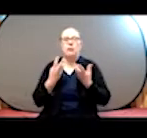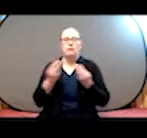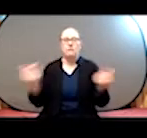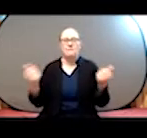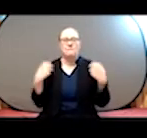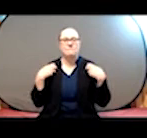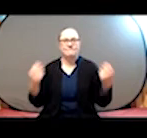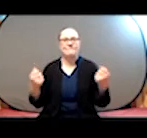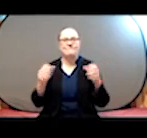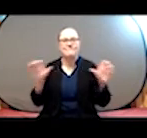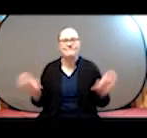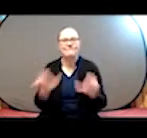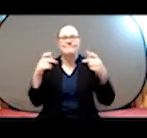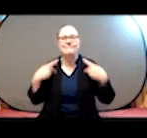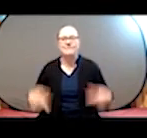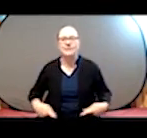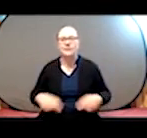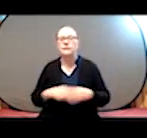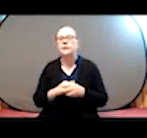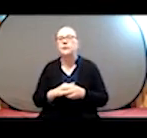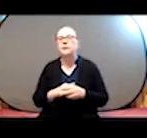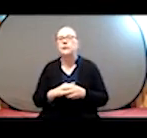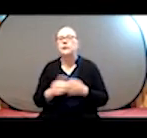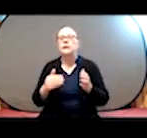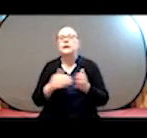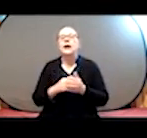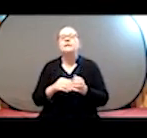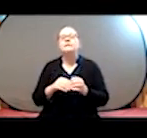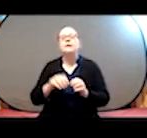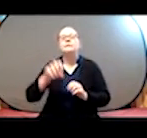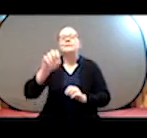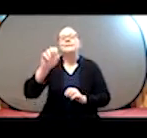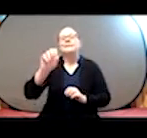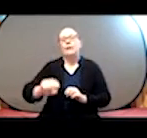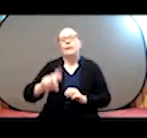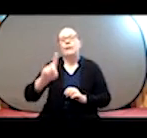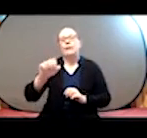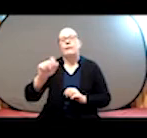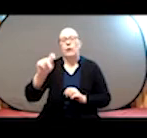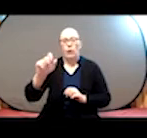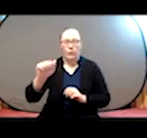very active physically and again he's from South Dakota originally also. He moved back to Rapid